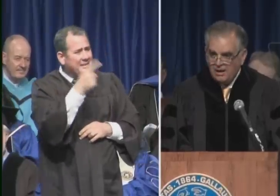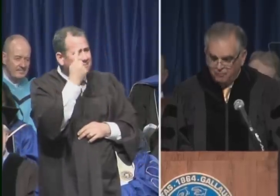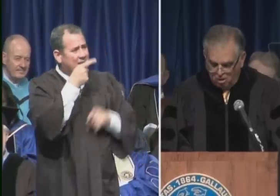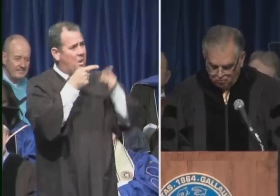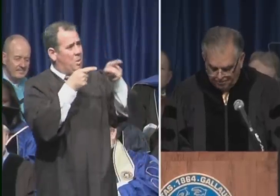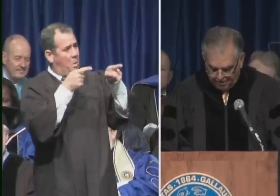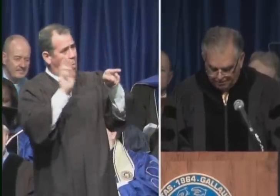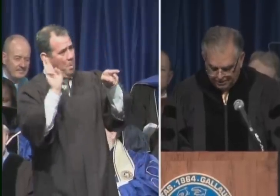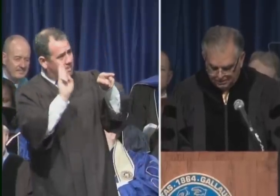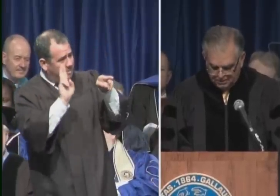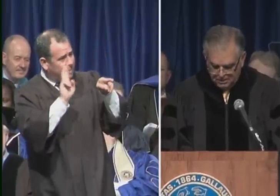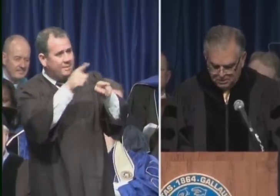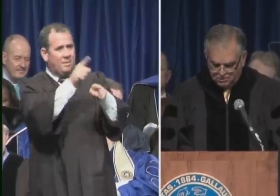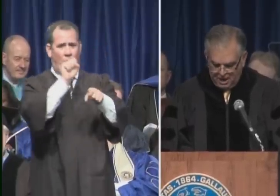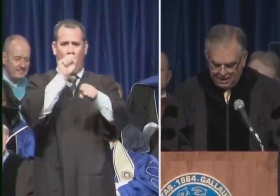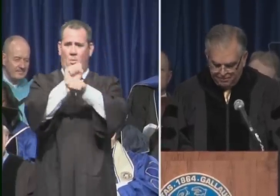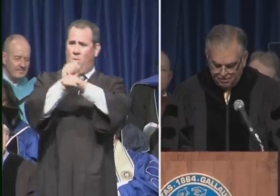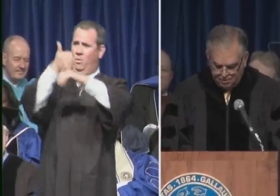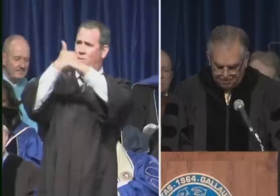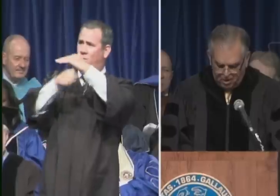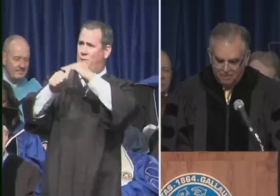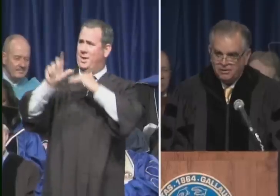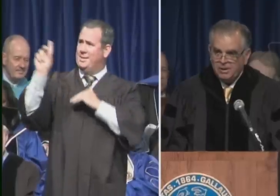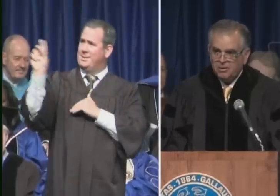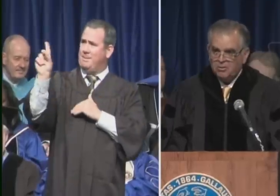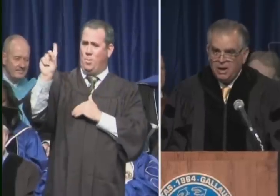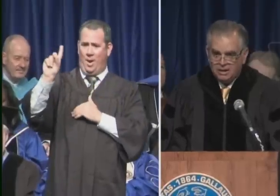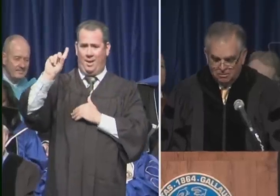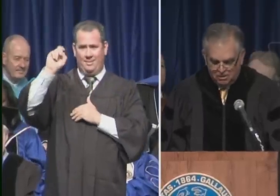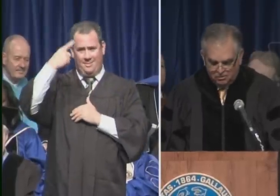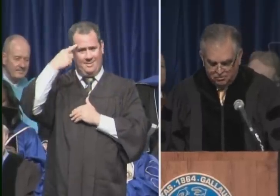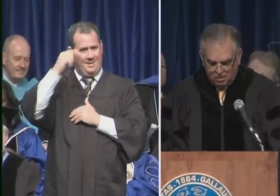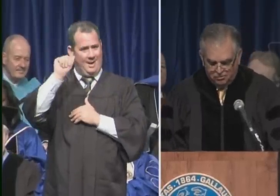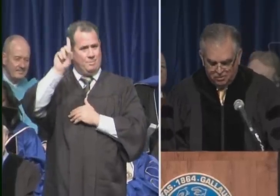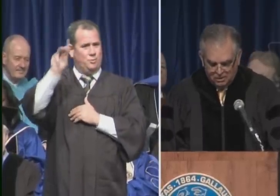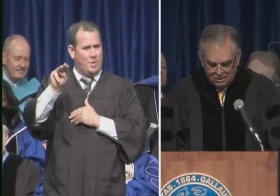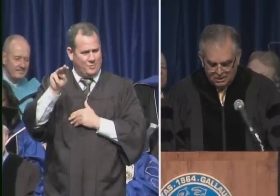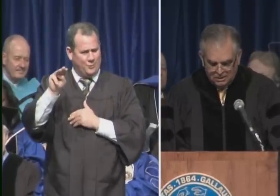a life-long Republican -- sign up to be part of a Democratic administration?"